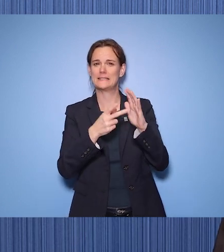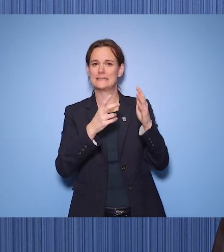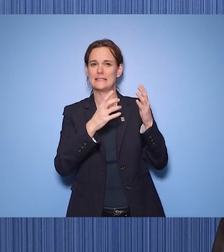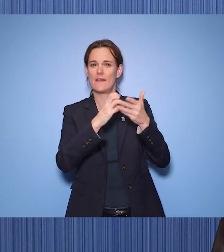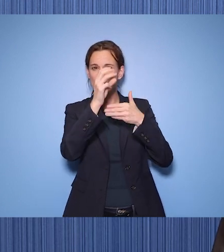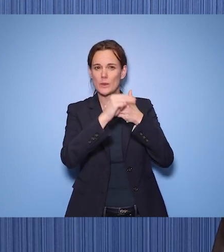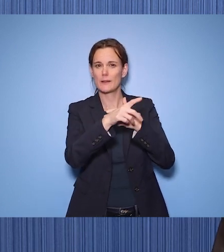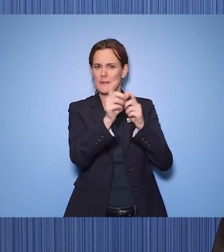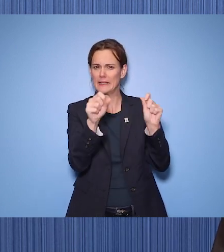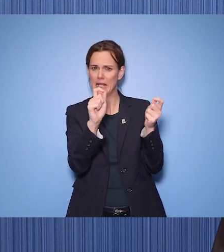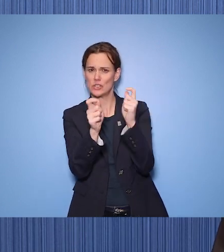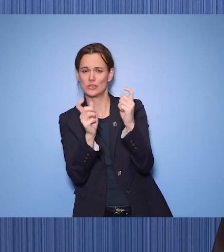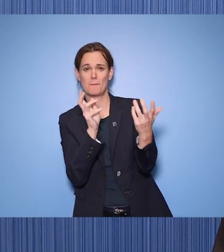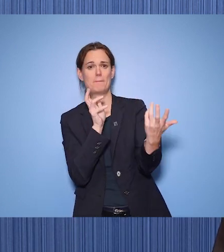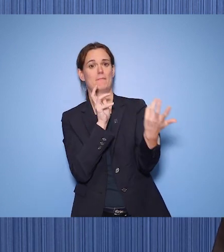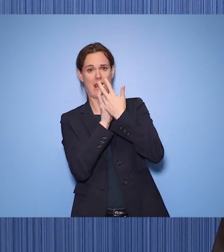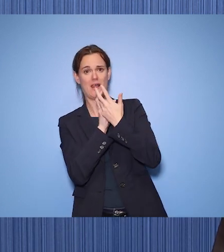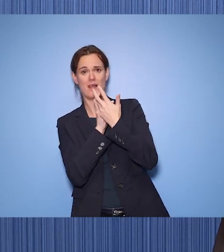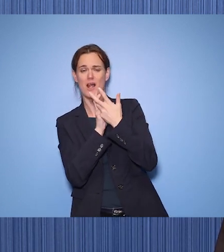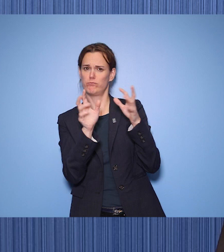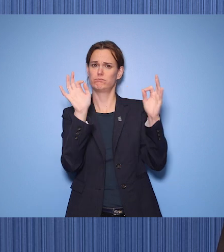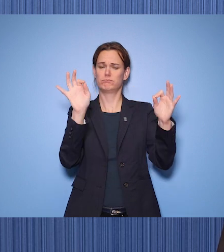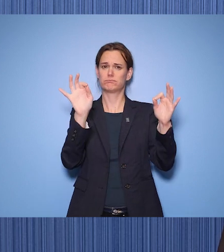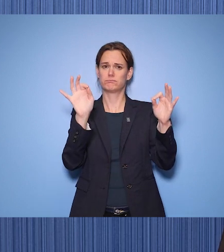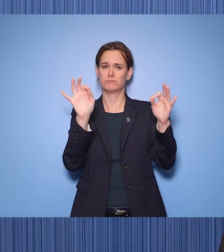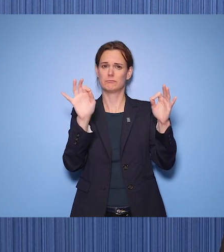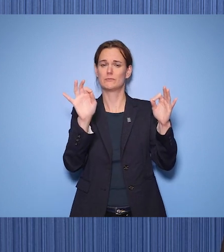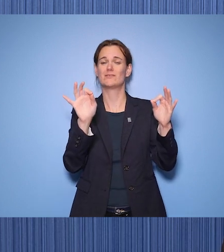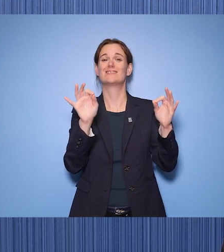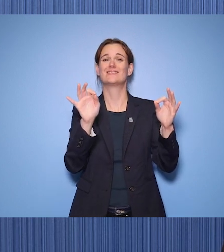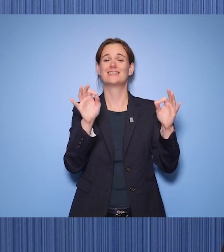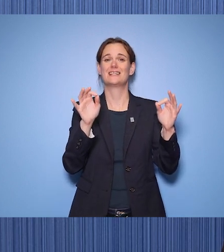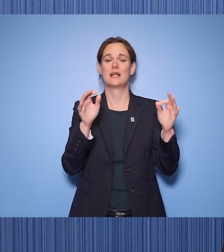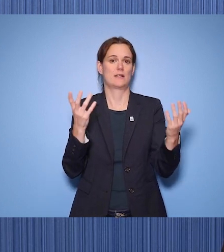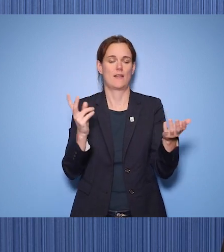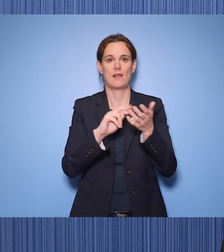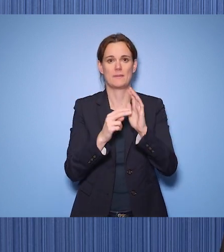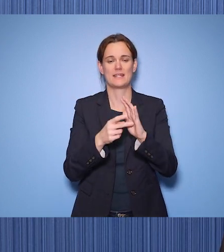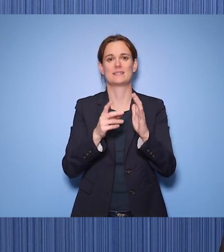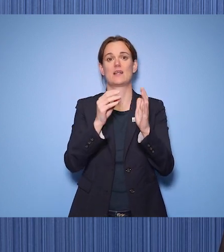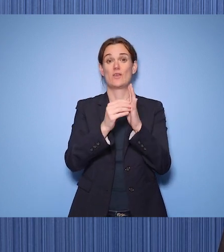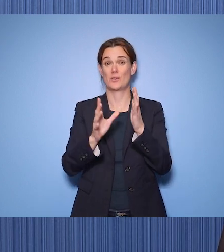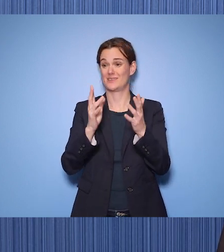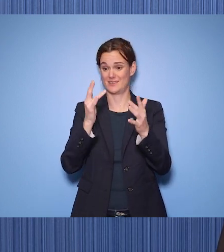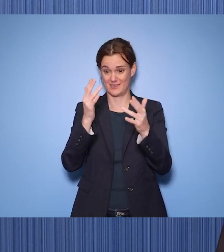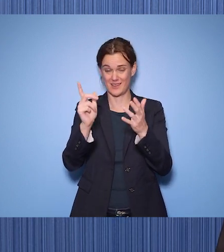to what's happening in the workforce. In return, employers are getting the skilled employees